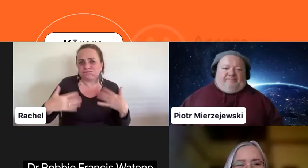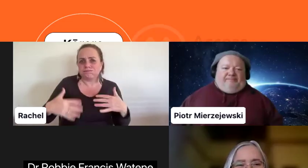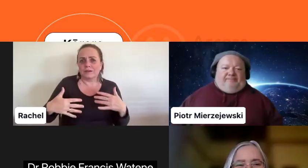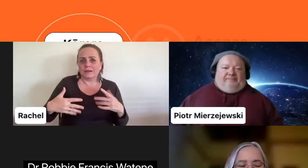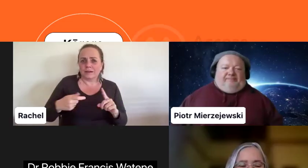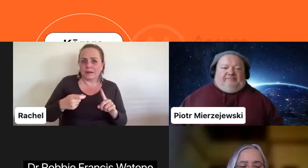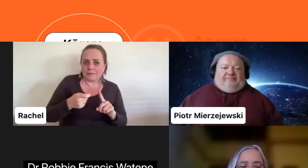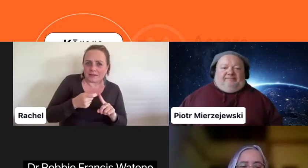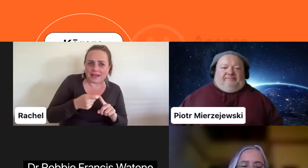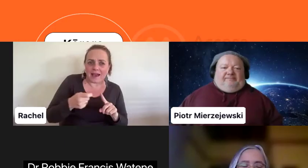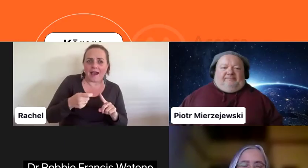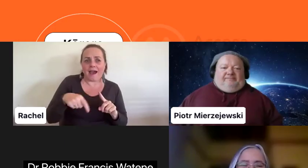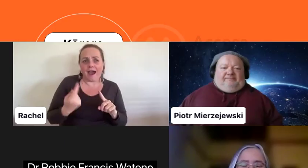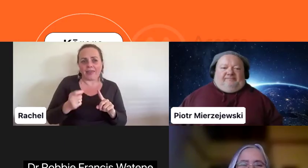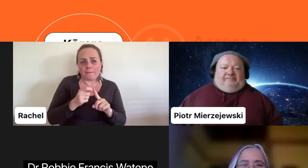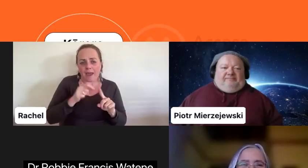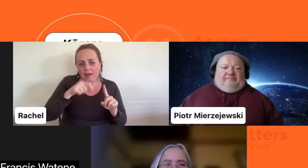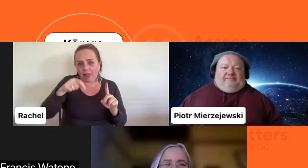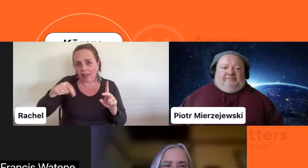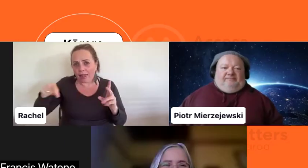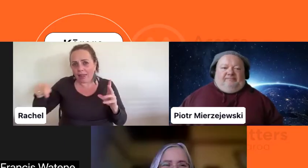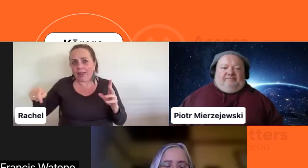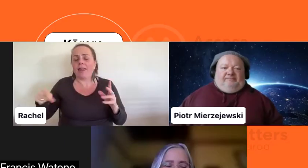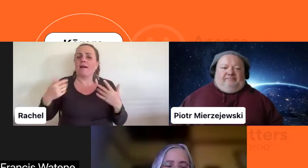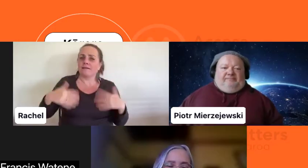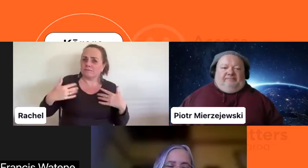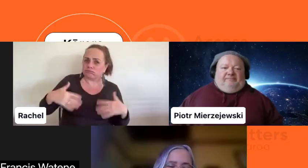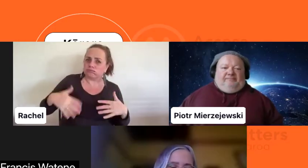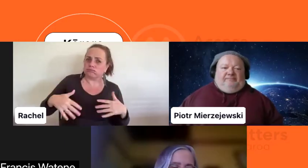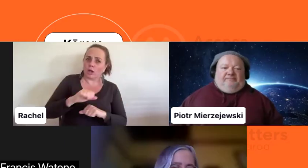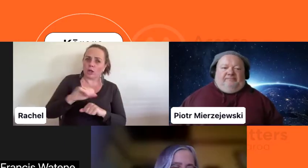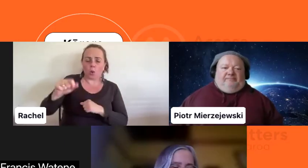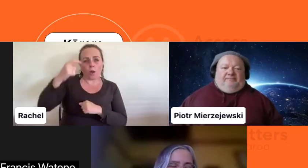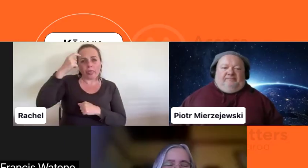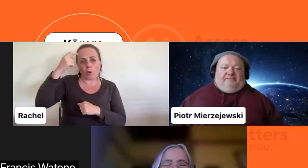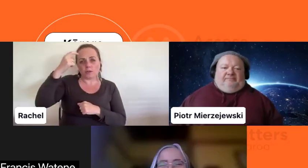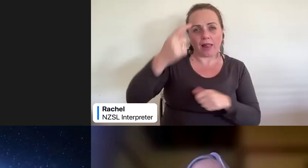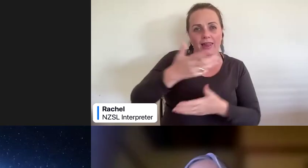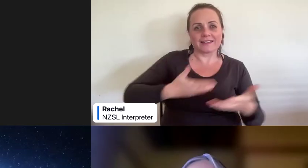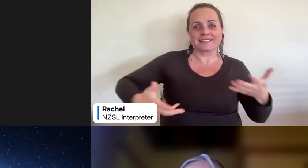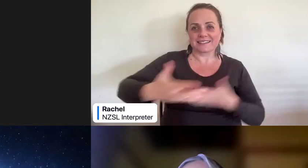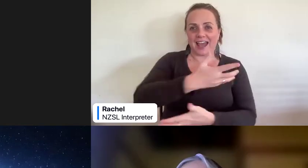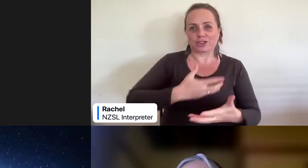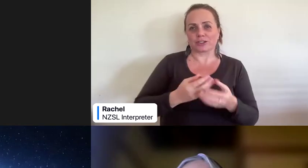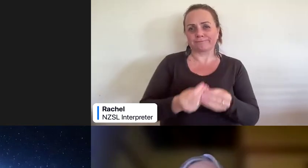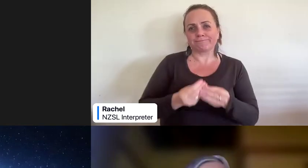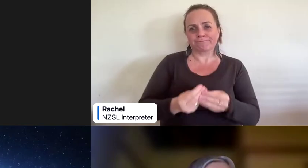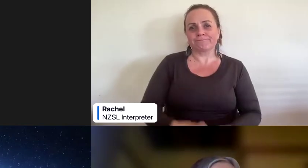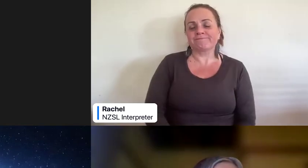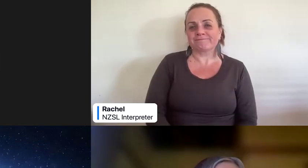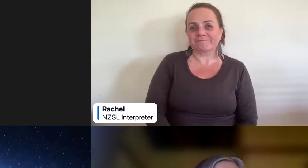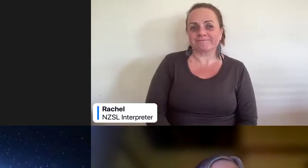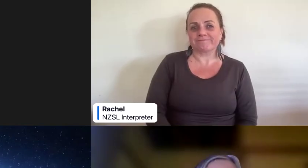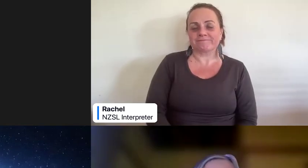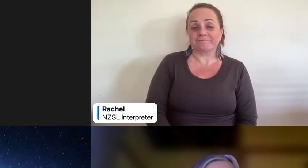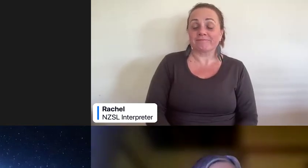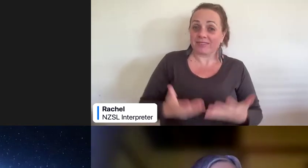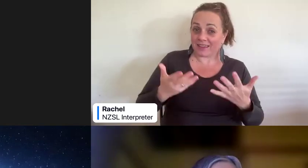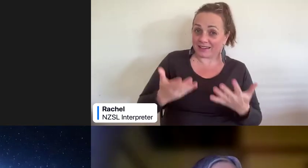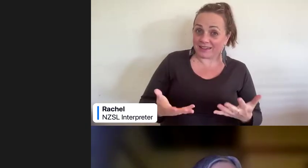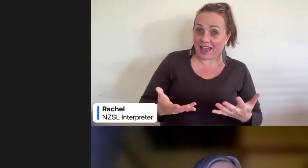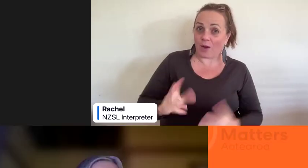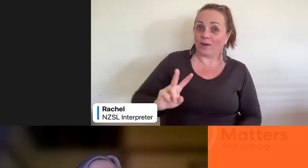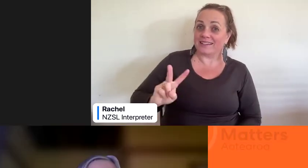panellists for that really thoughtful discussion. And I will now welcome our second panel,